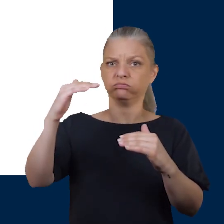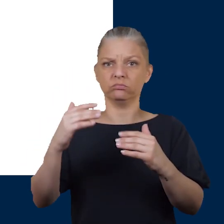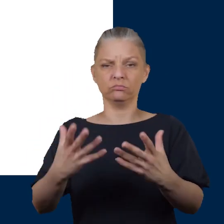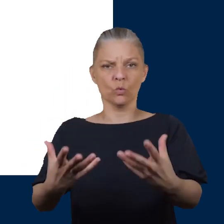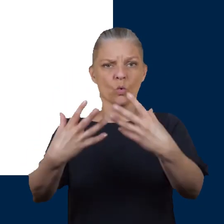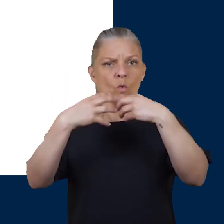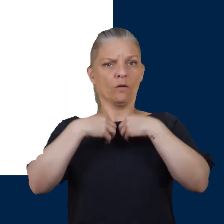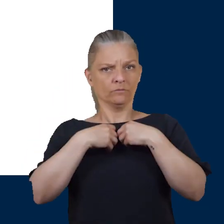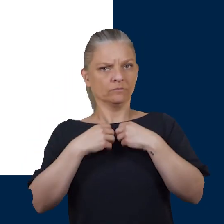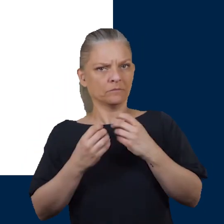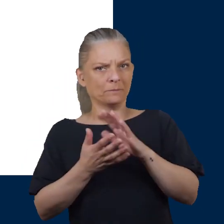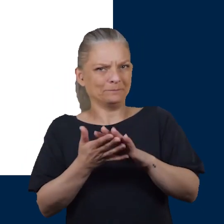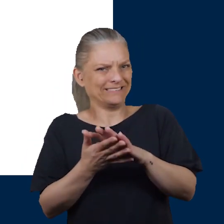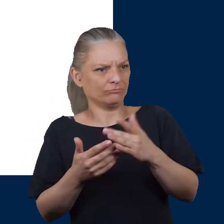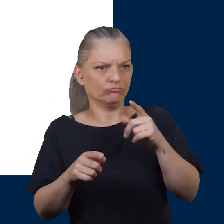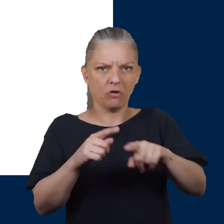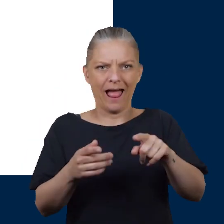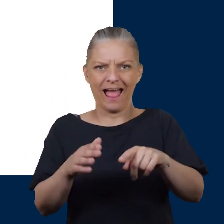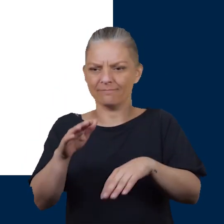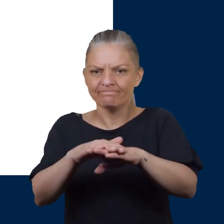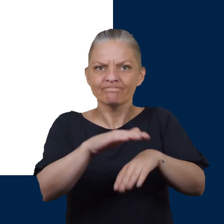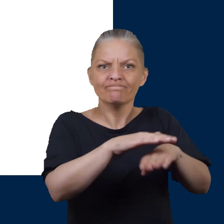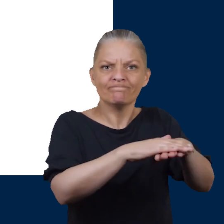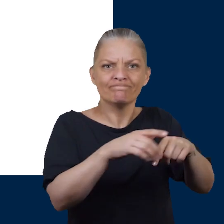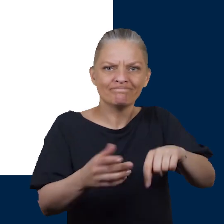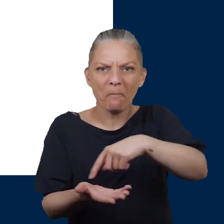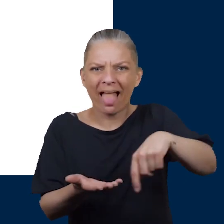at meal times so try filling up your plate with foods from this food group.